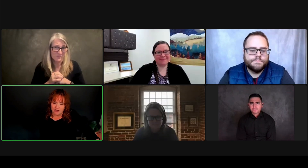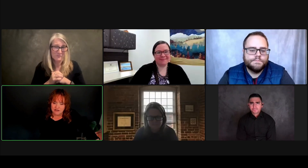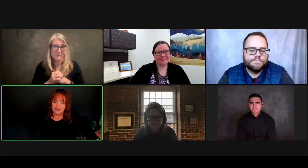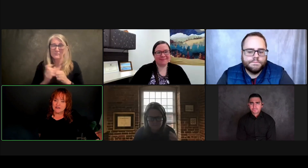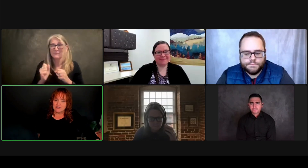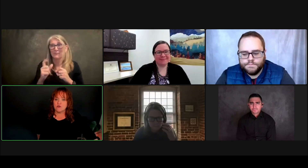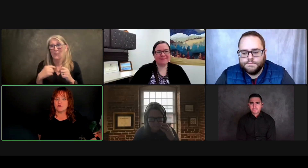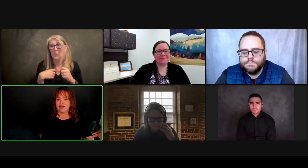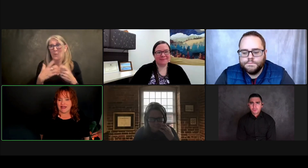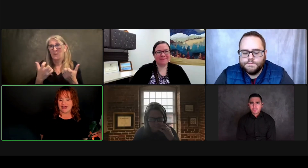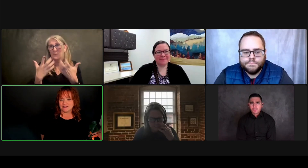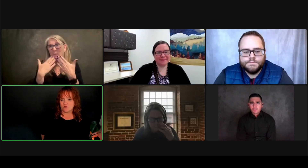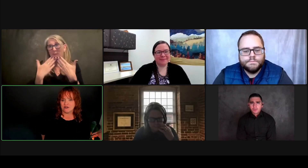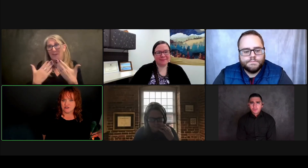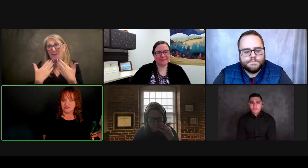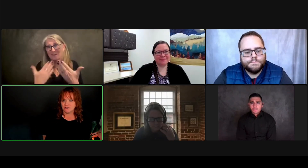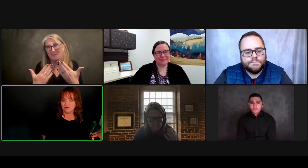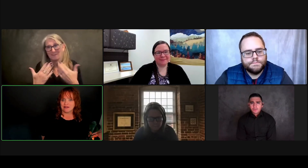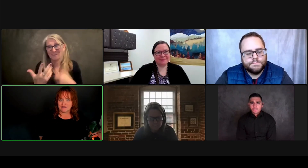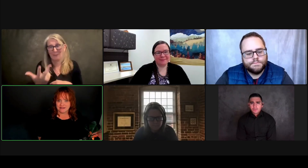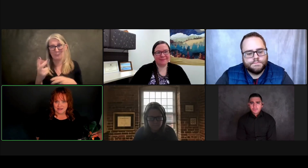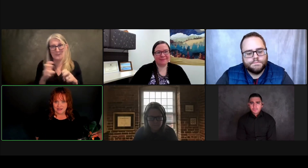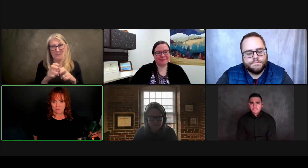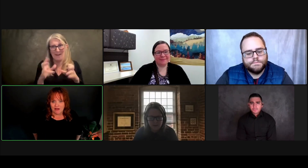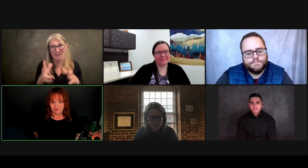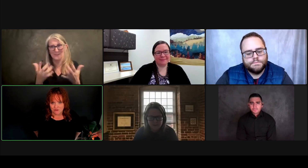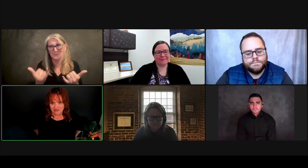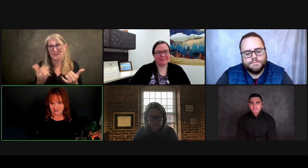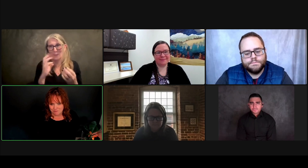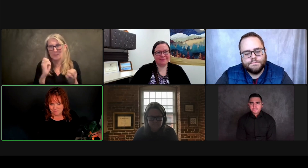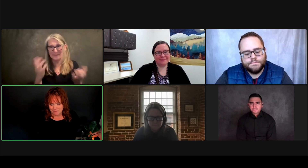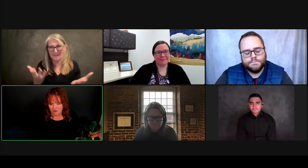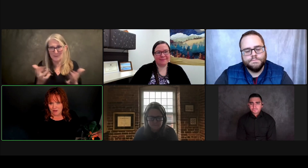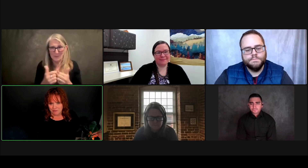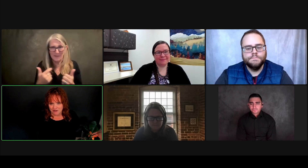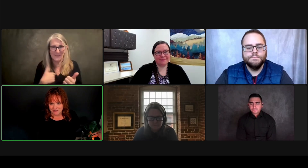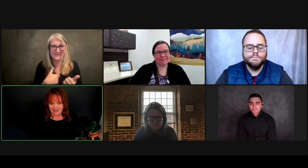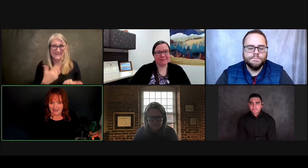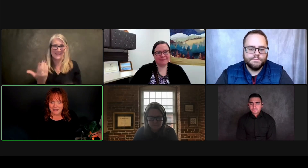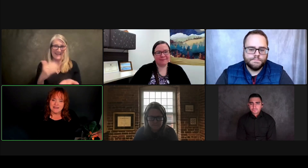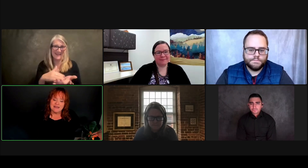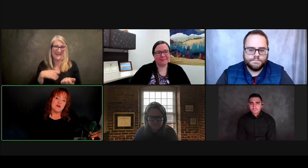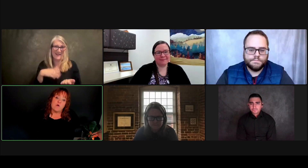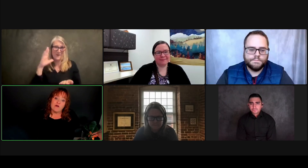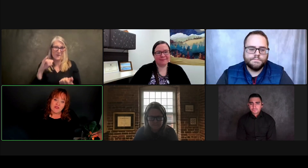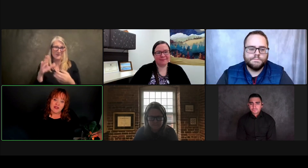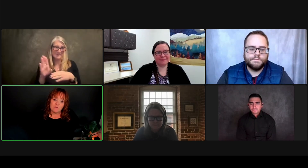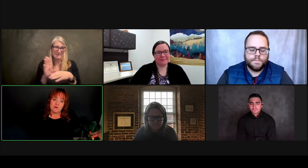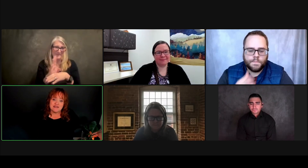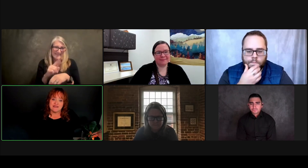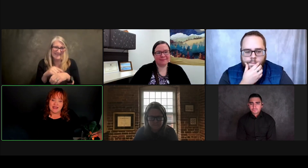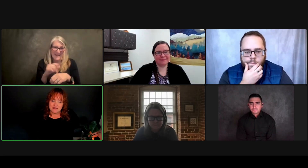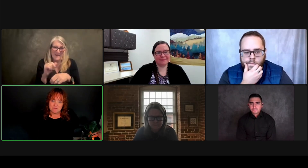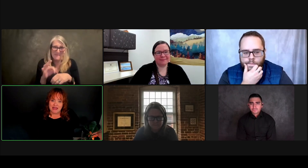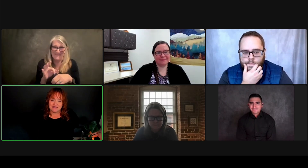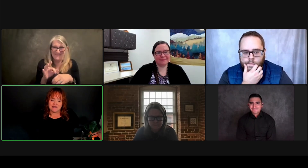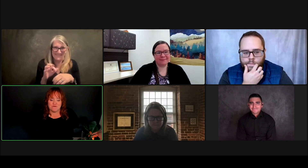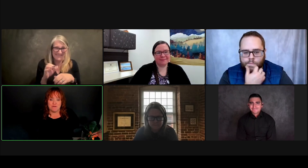So you can ask questions directly to them after this webinar today. With that, I want to thank the panelists for being here.